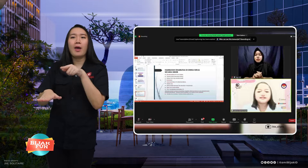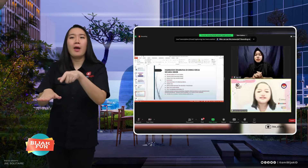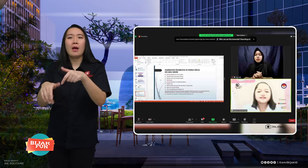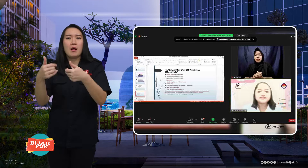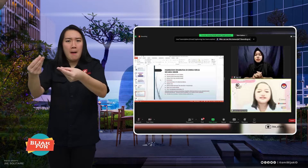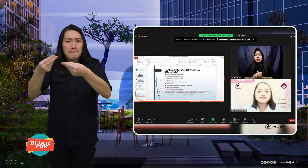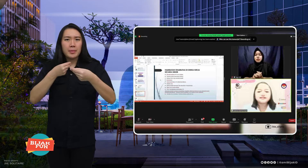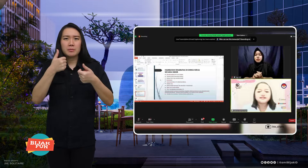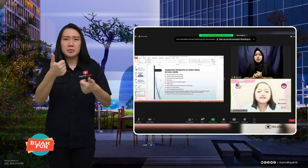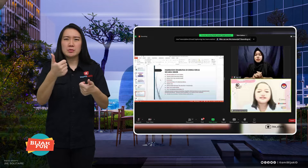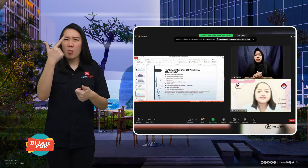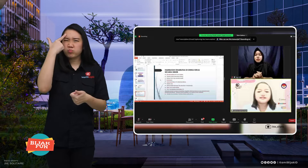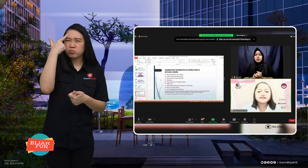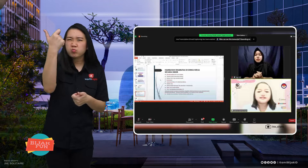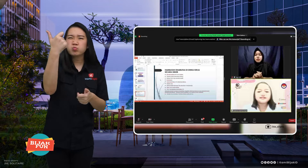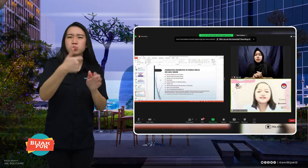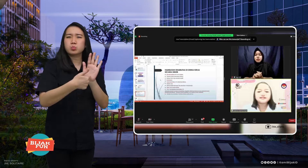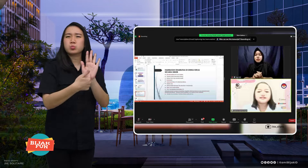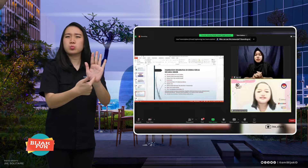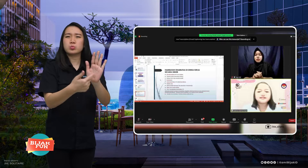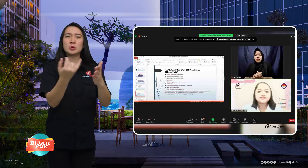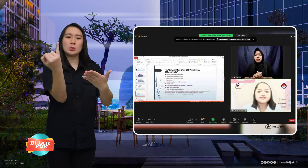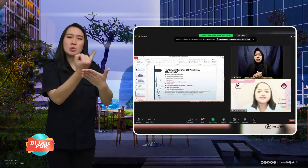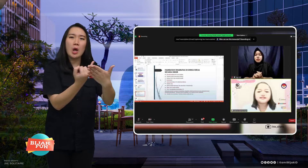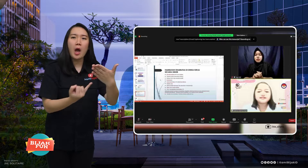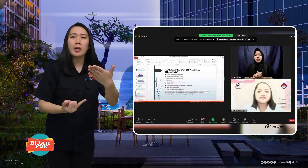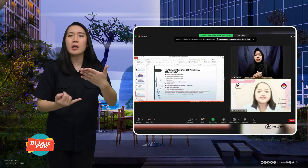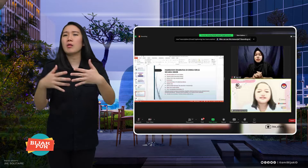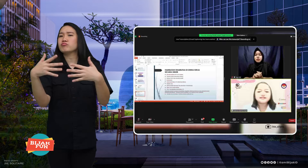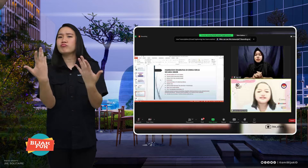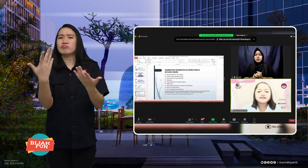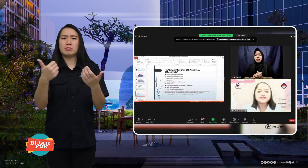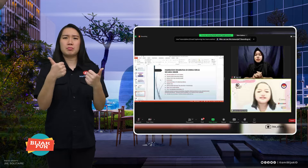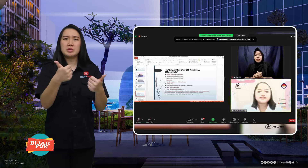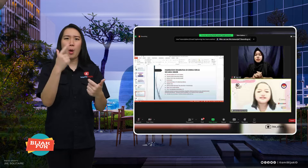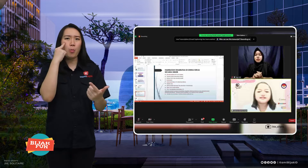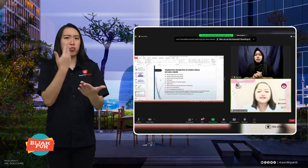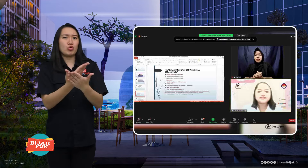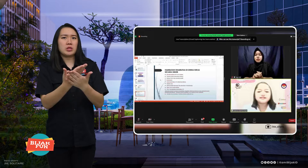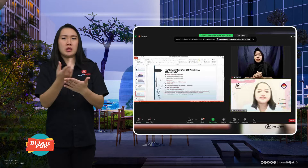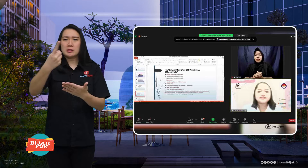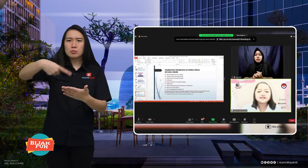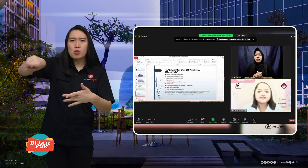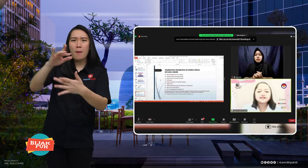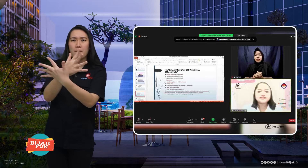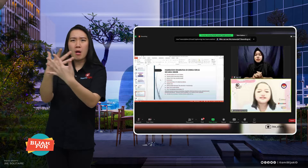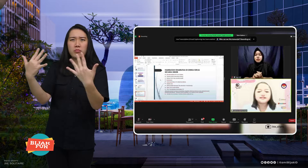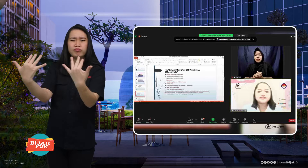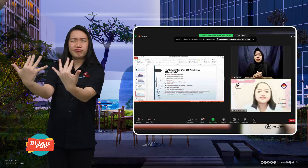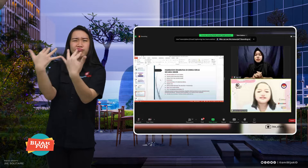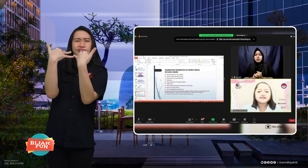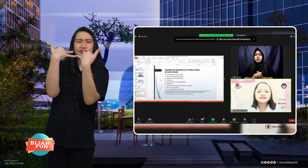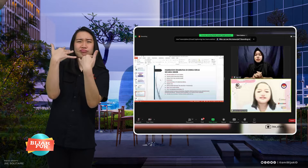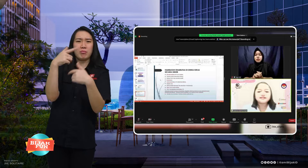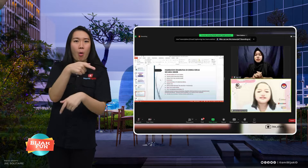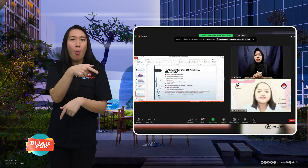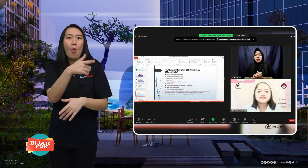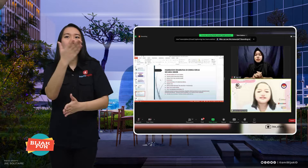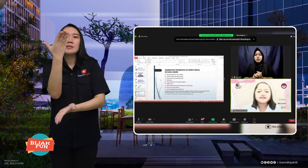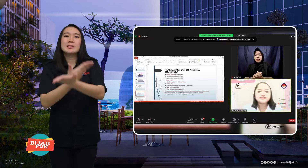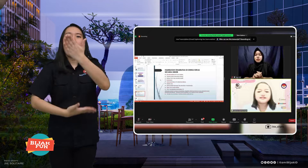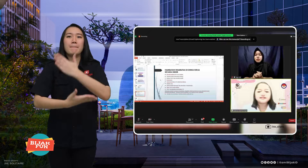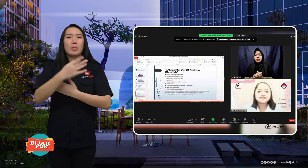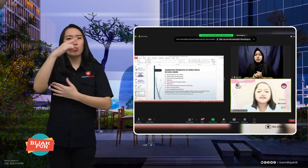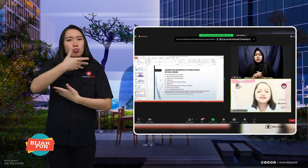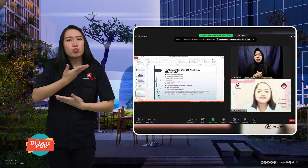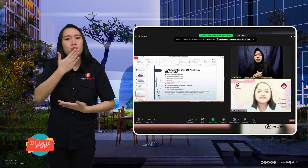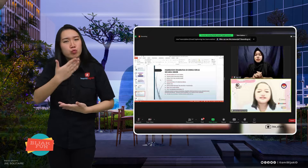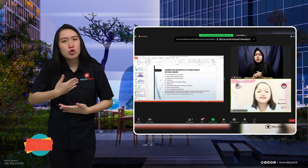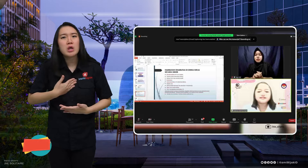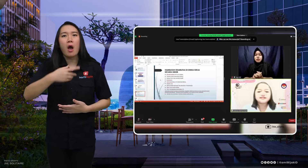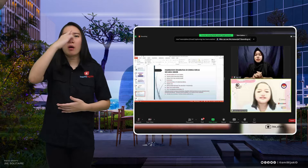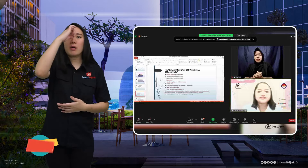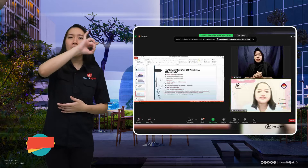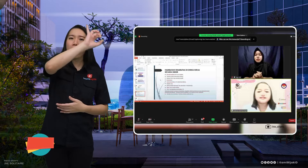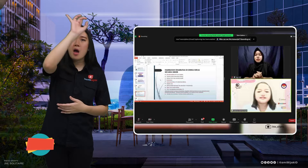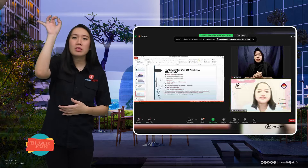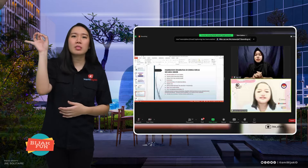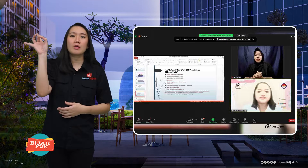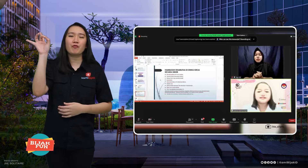can display their artistic skills and show evidence to the public that disabilities are creative.